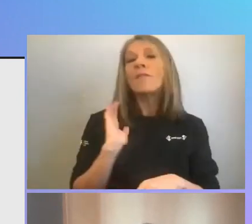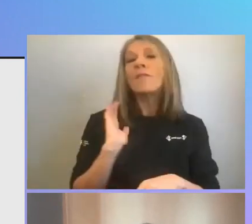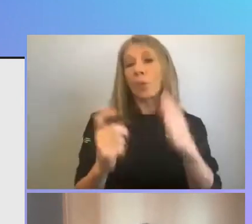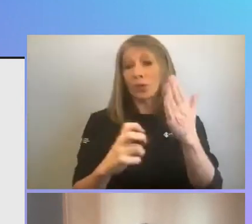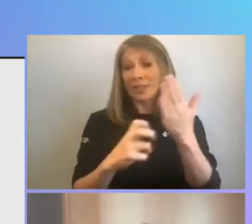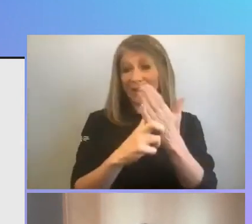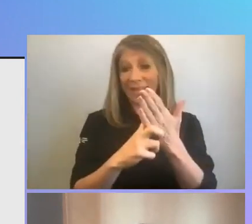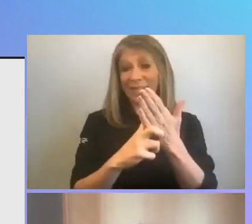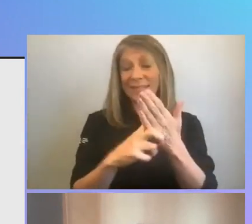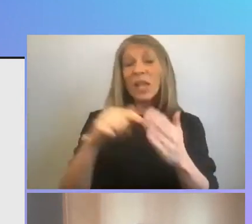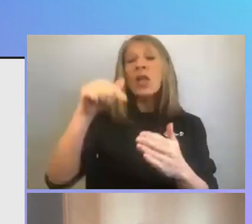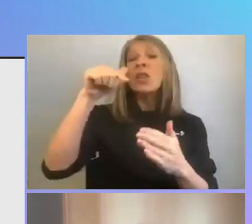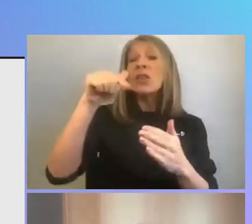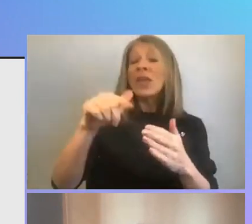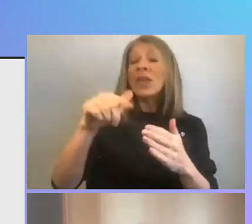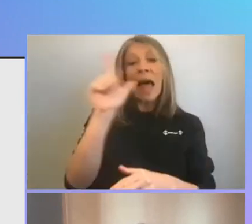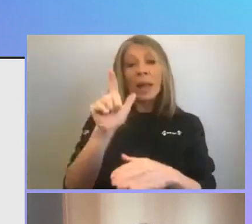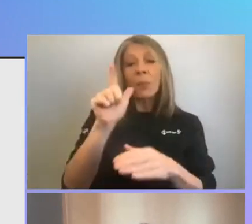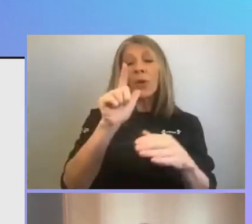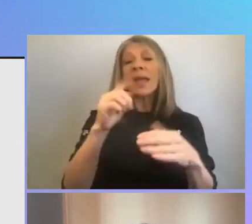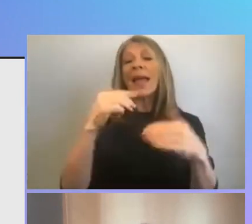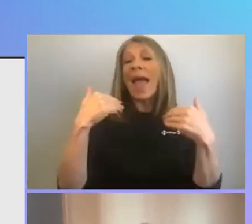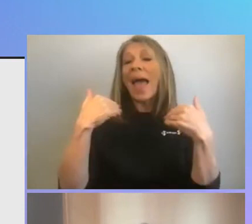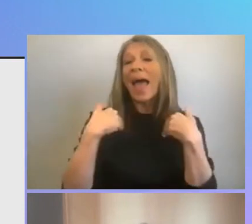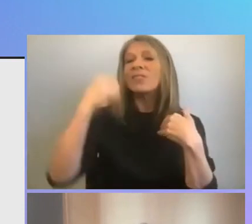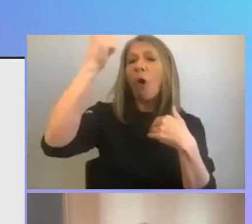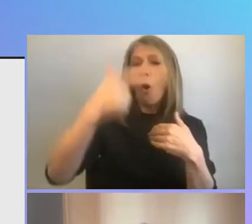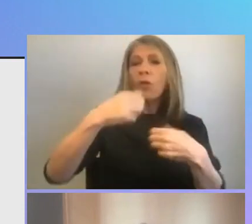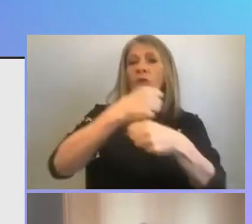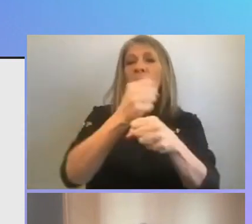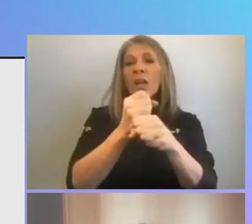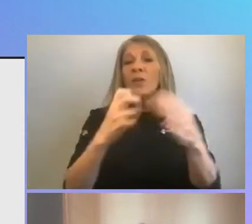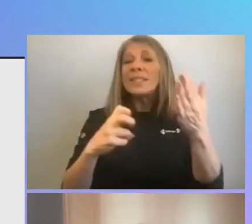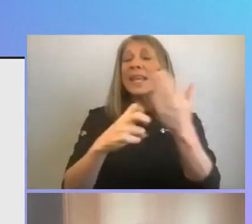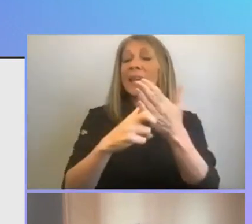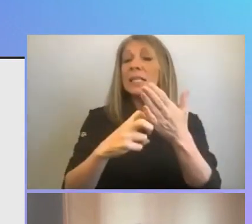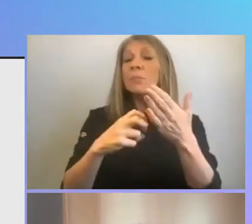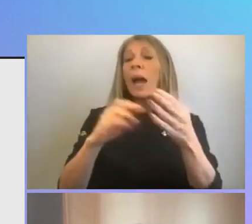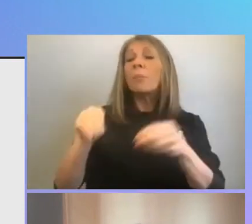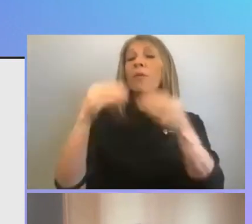streamlines owns the creation of tickets by providing predefined